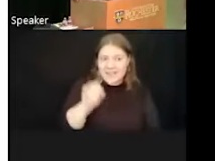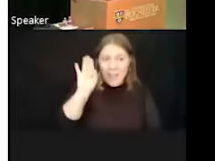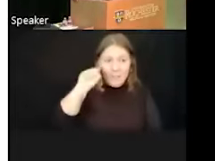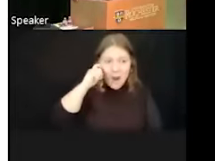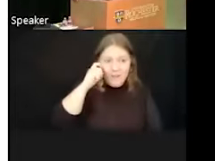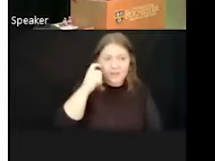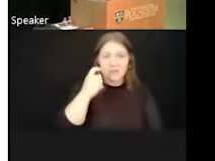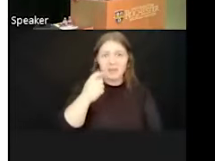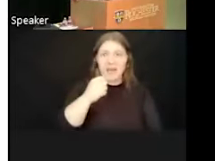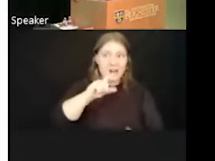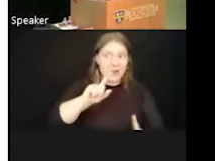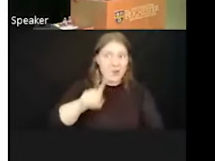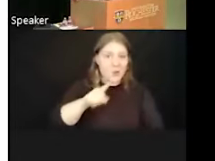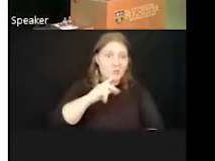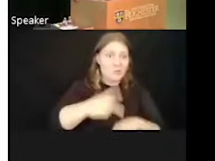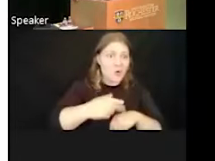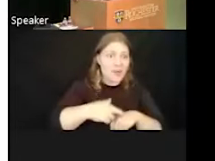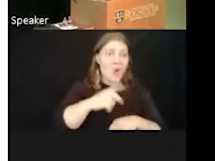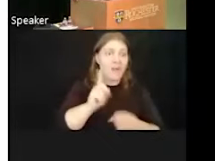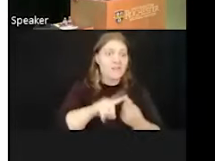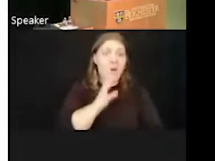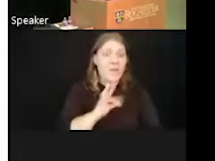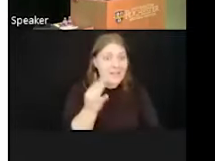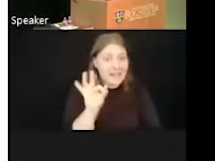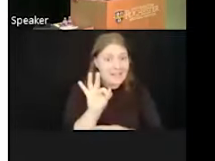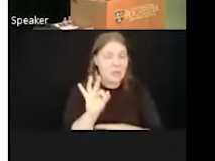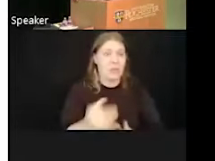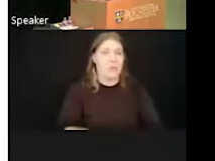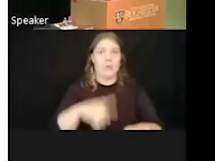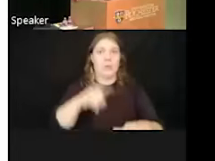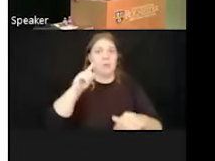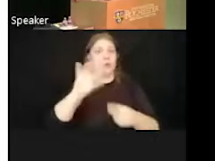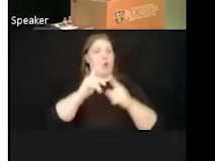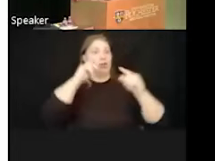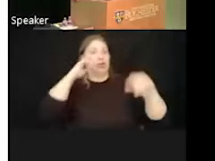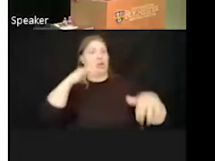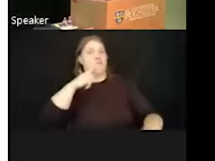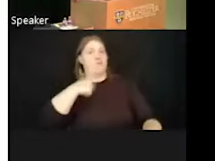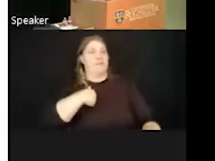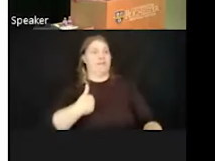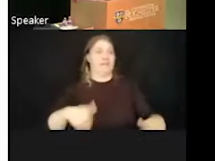at 19 years old and trust me that was a culture shock for me um so there are differences and the